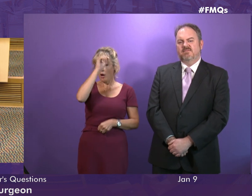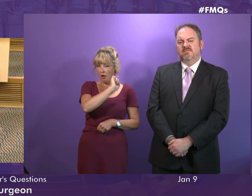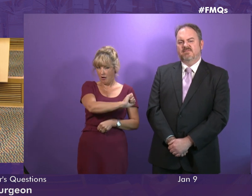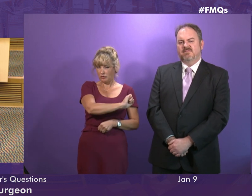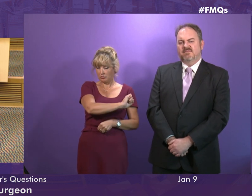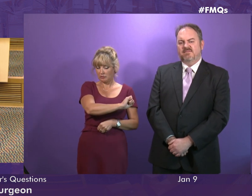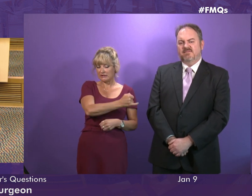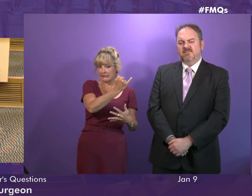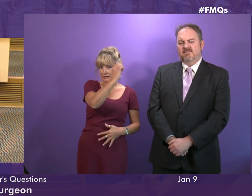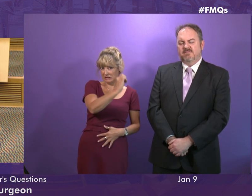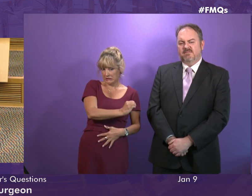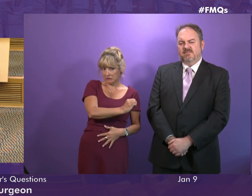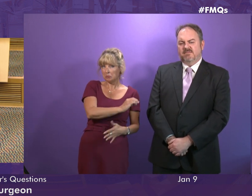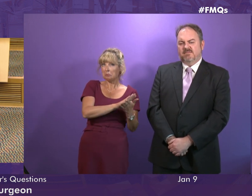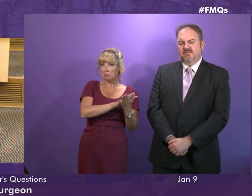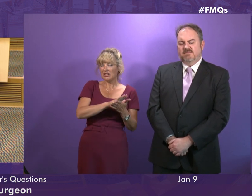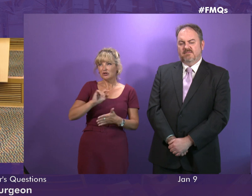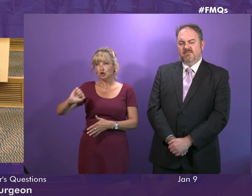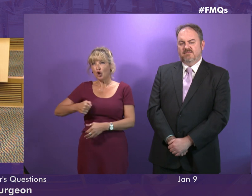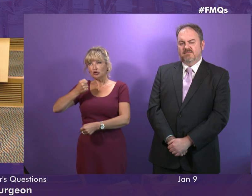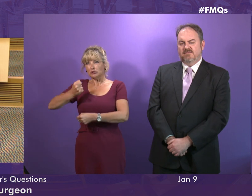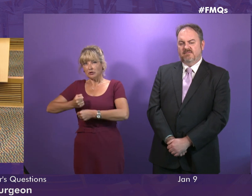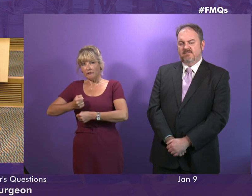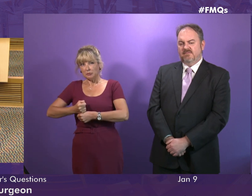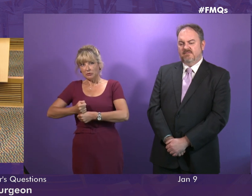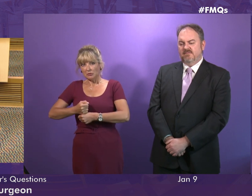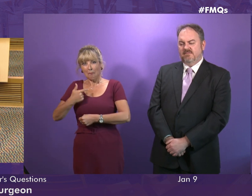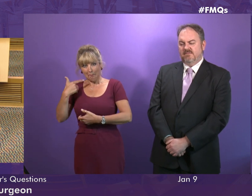shows that, in relative terms, the Scottish Government has acted to protect local government.